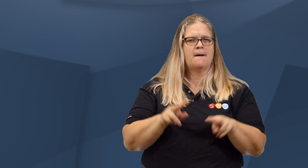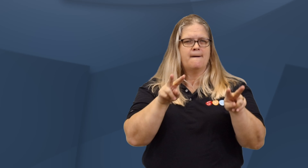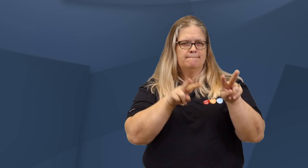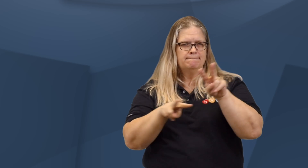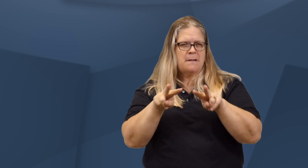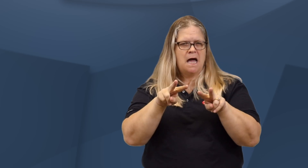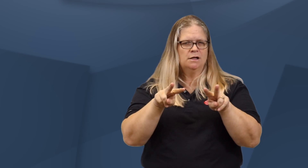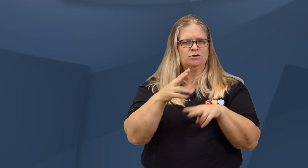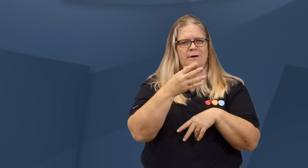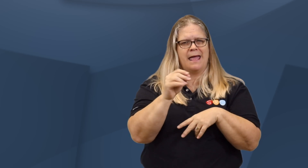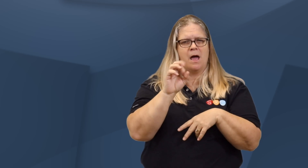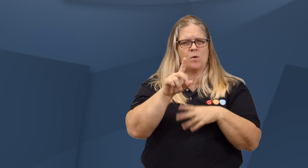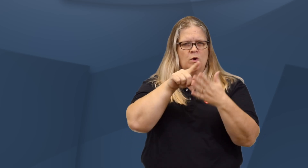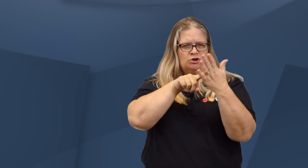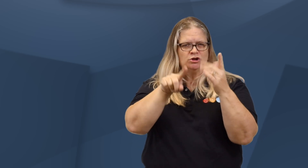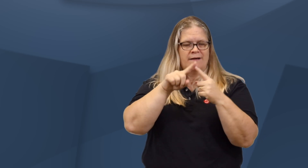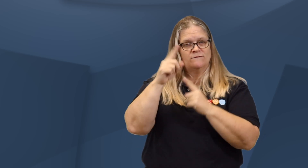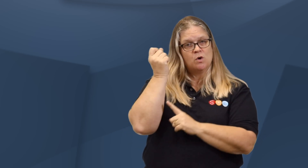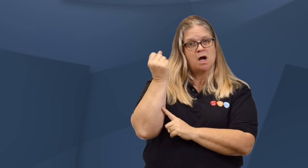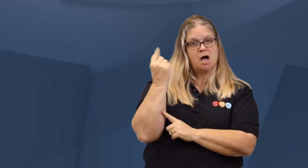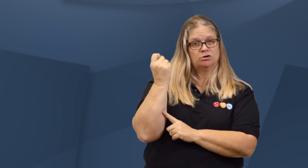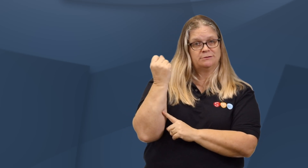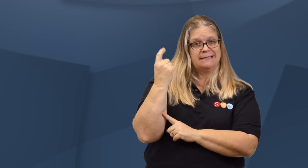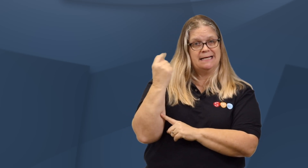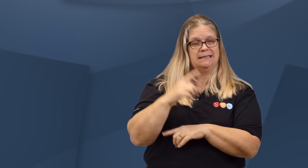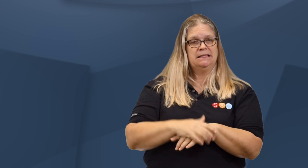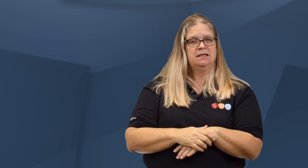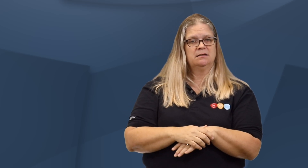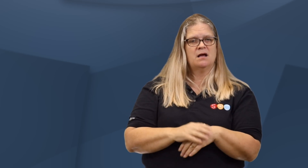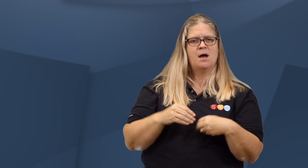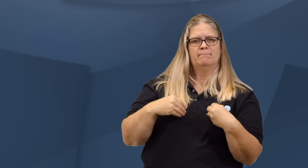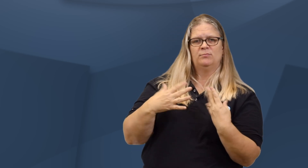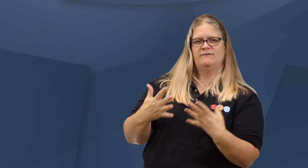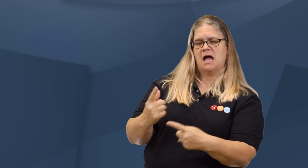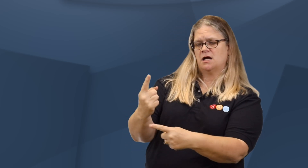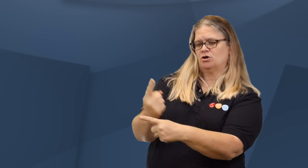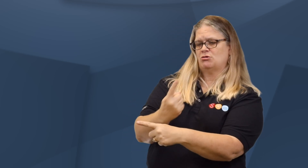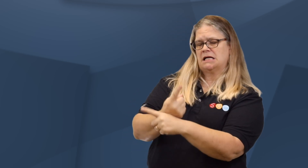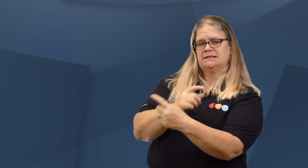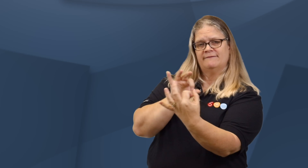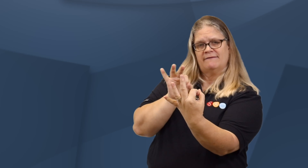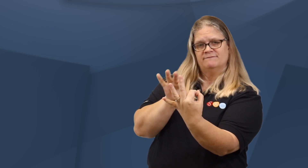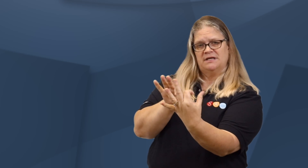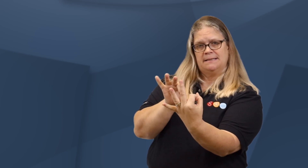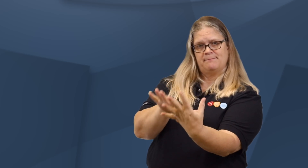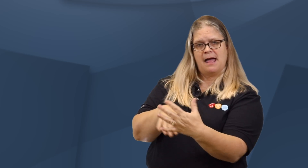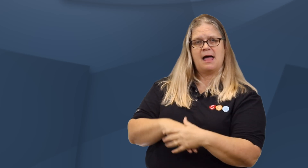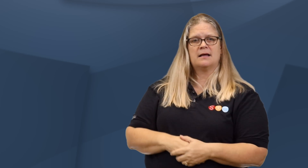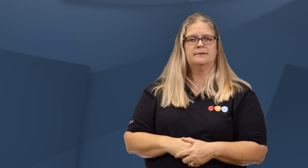Monitor and check for understanding. Provide corrective feedback.